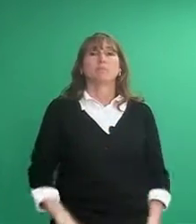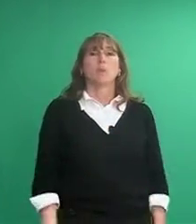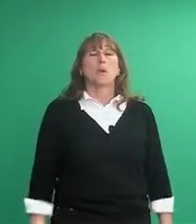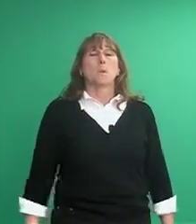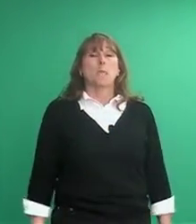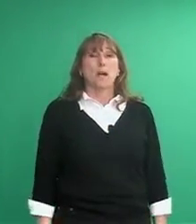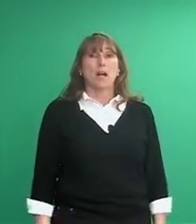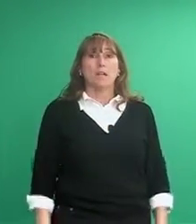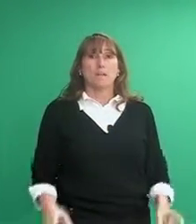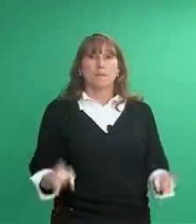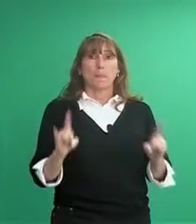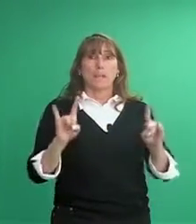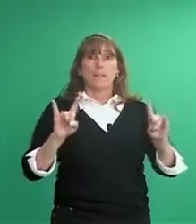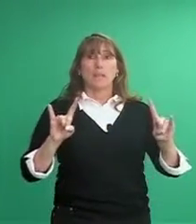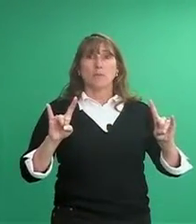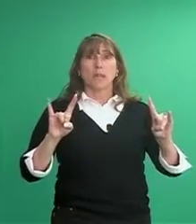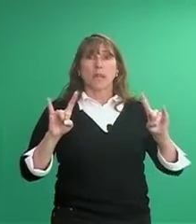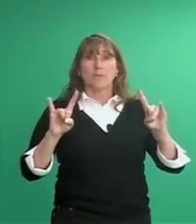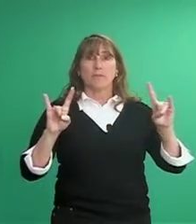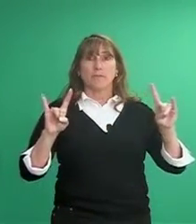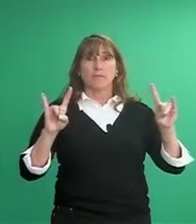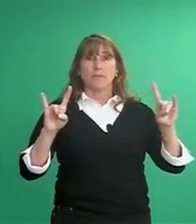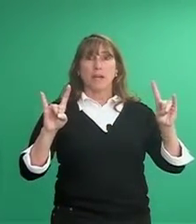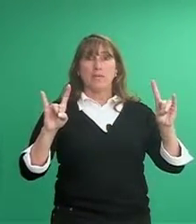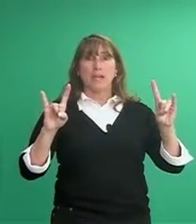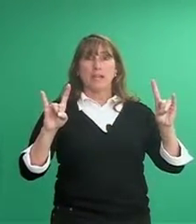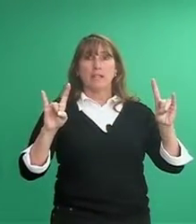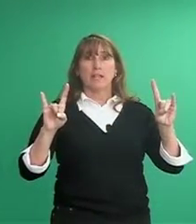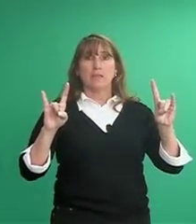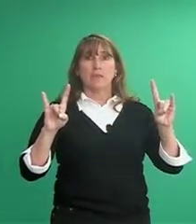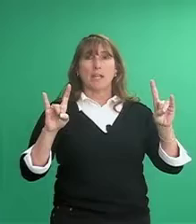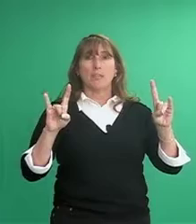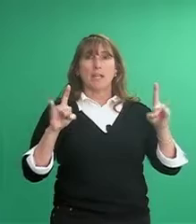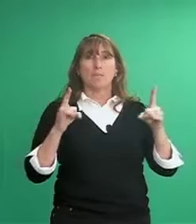mock now you have this modified I love you handshape